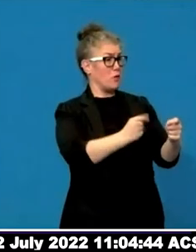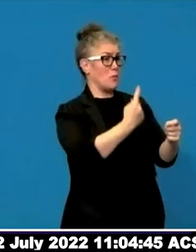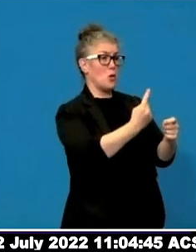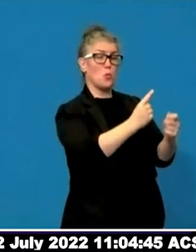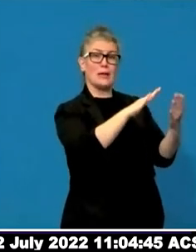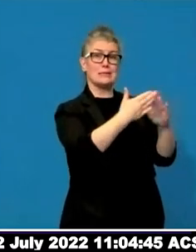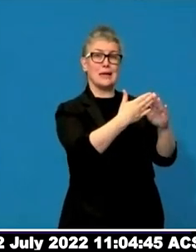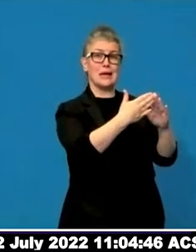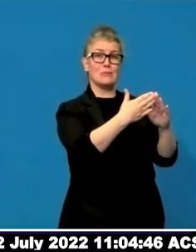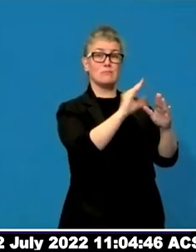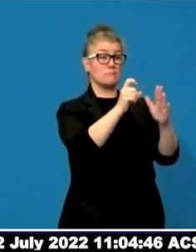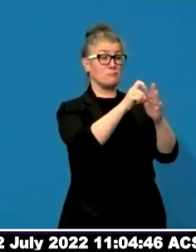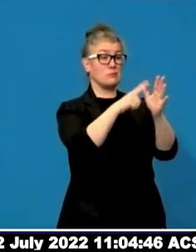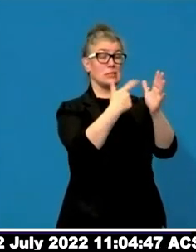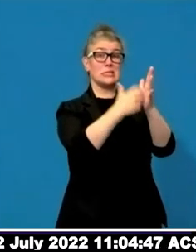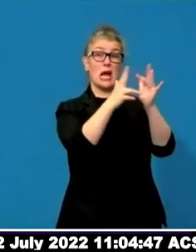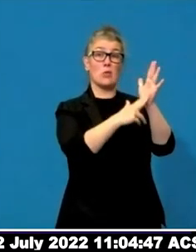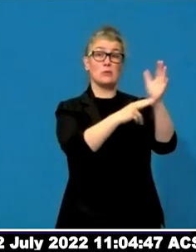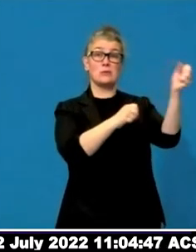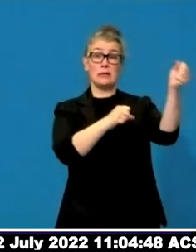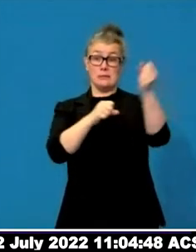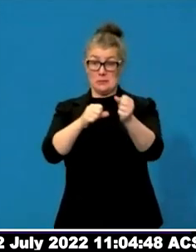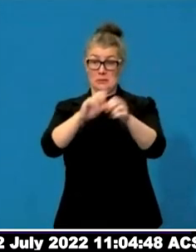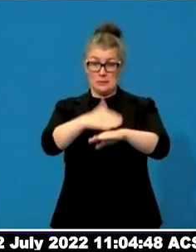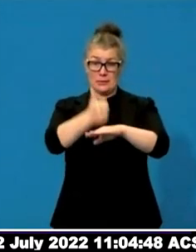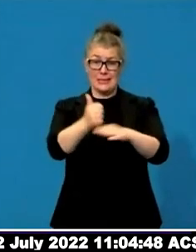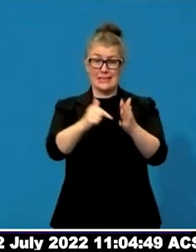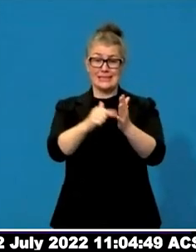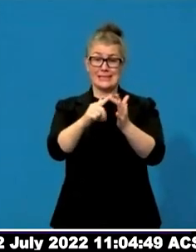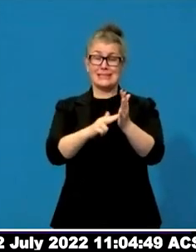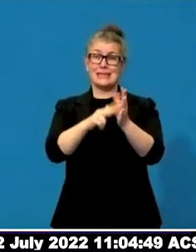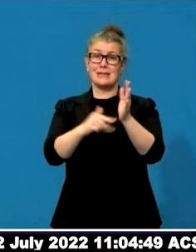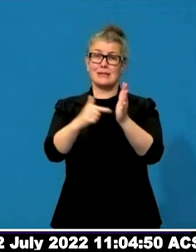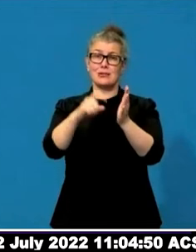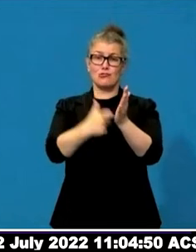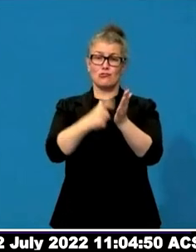is not necessarily going to meet the needs of people in that area.